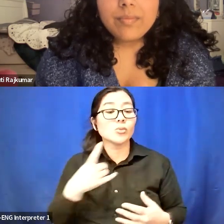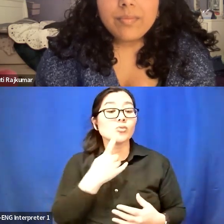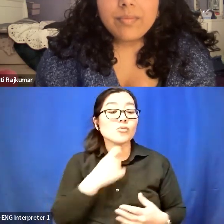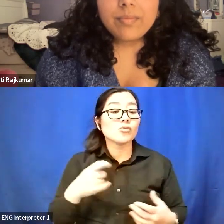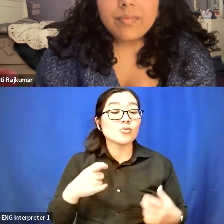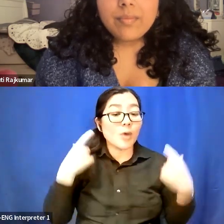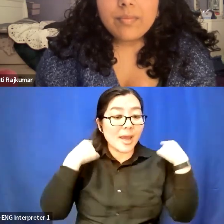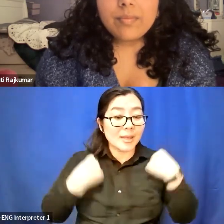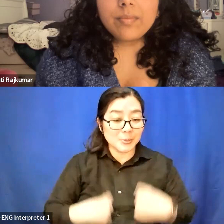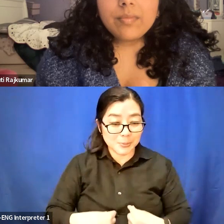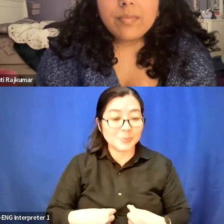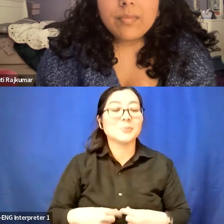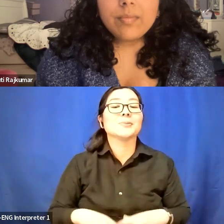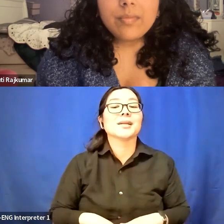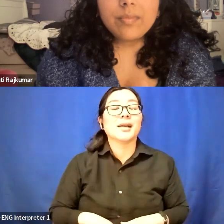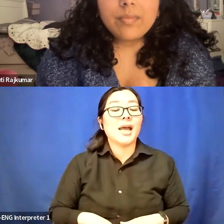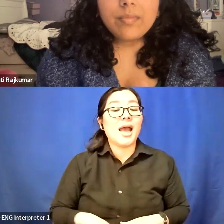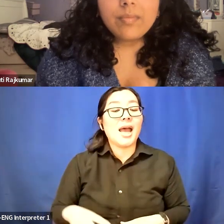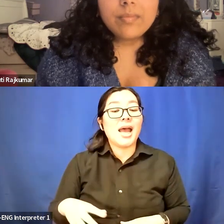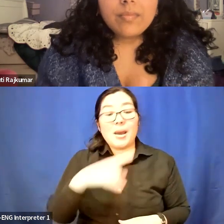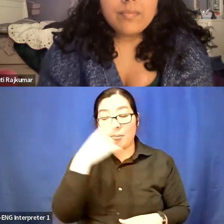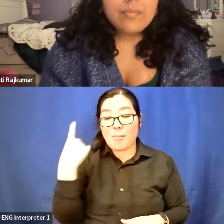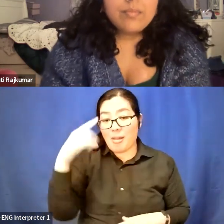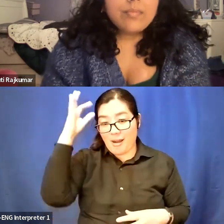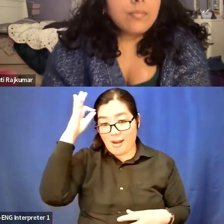and I have black hair tied into a ponytail.